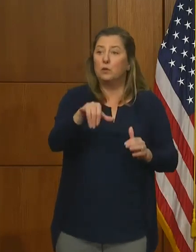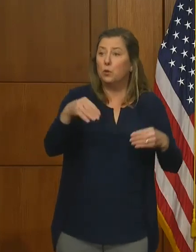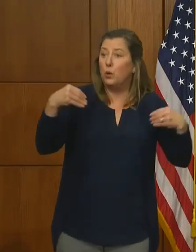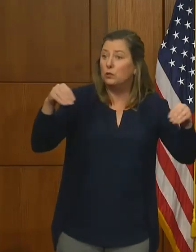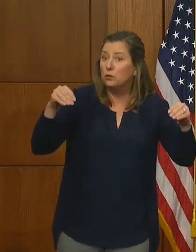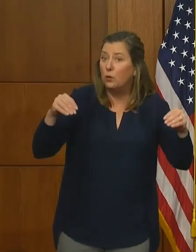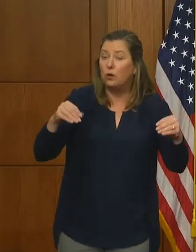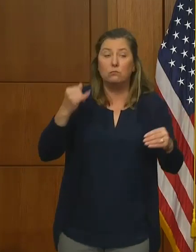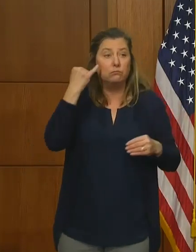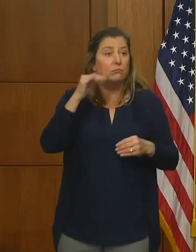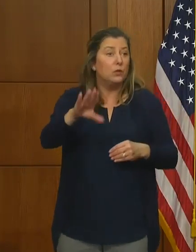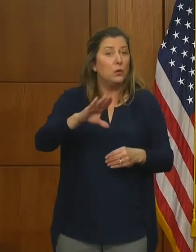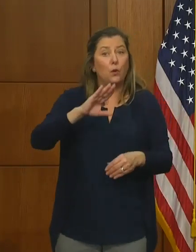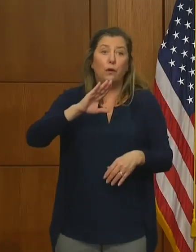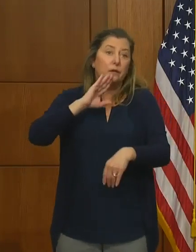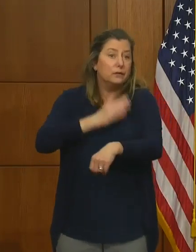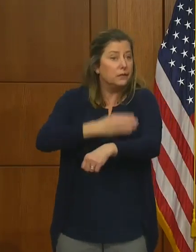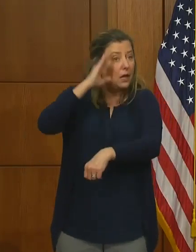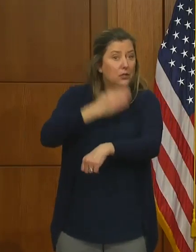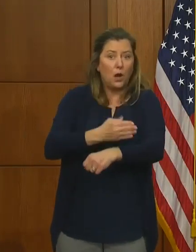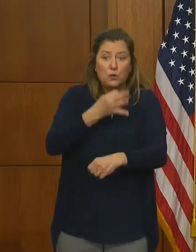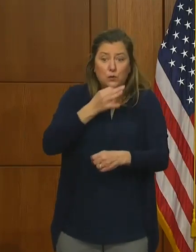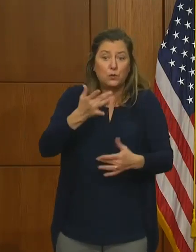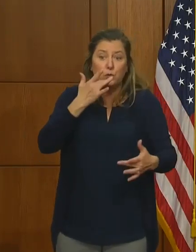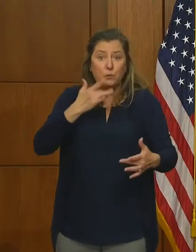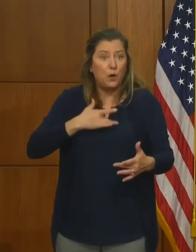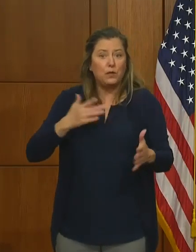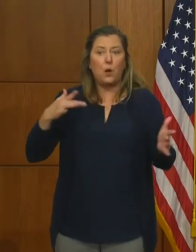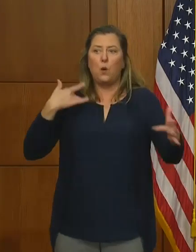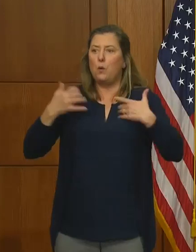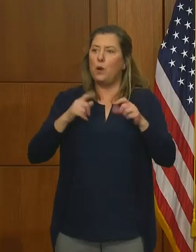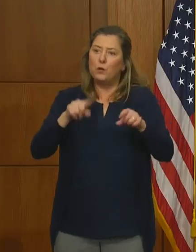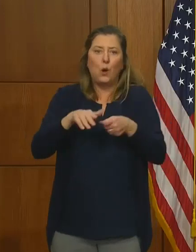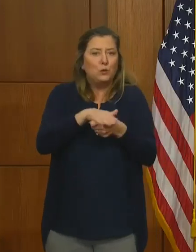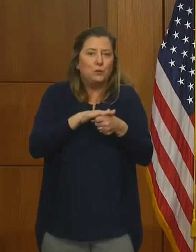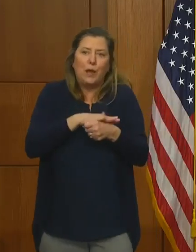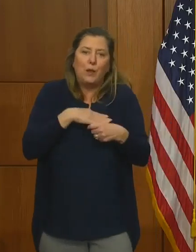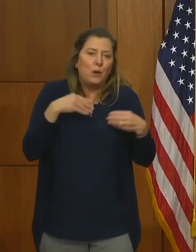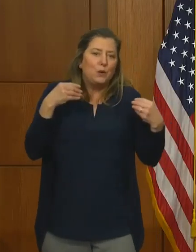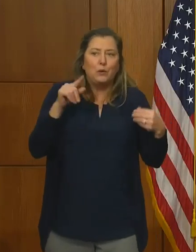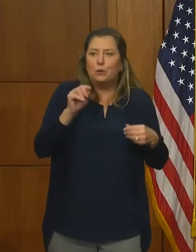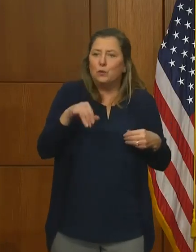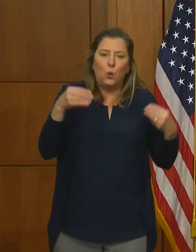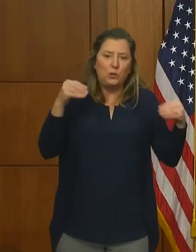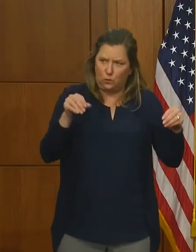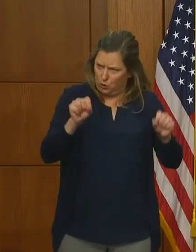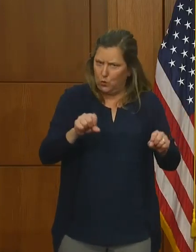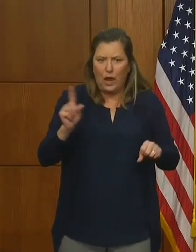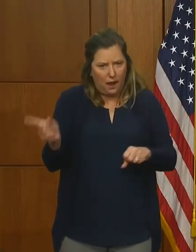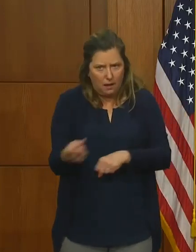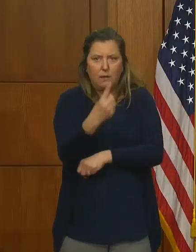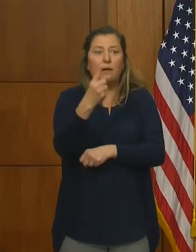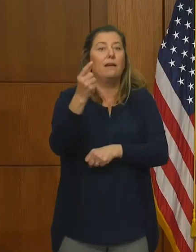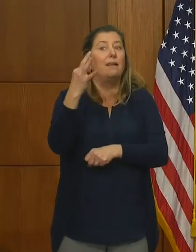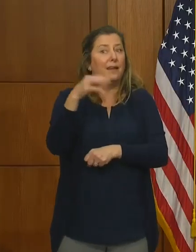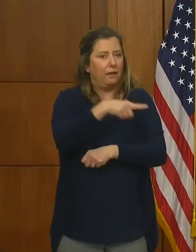CLOSE THAT SELL THE SAME PROBLEM. TAKE THE TOY STORE FOR